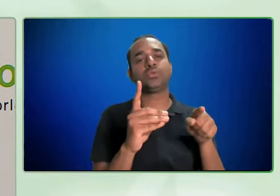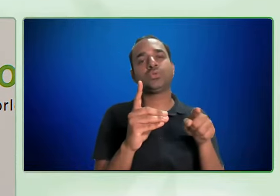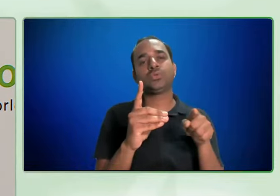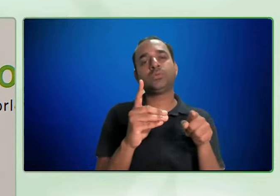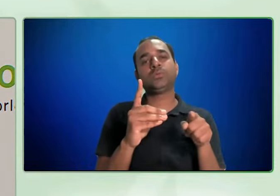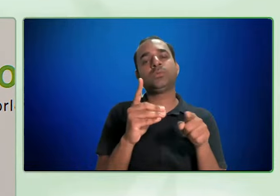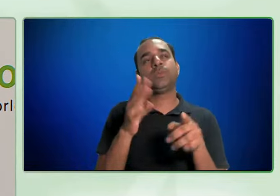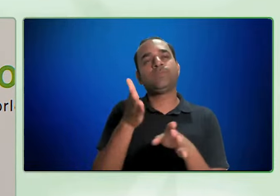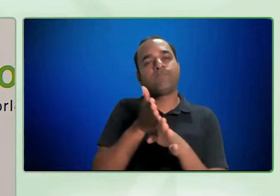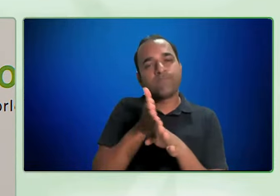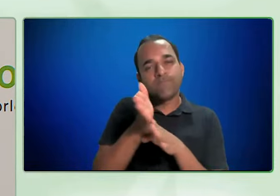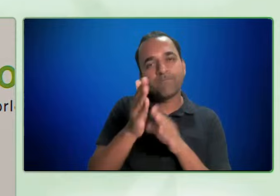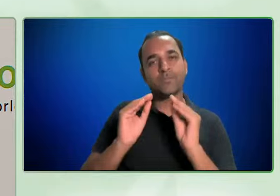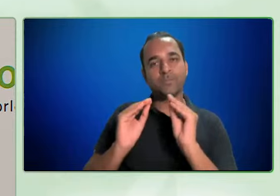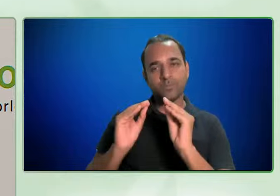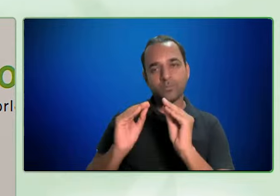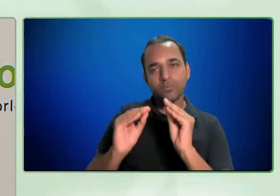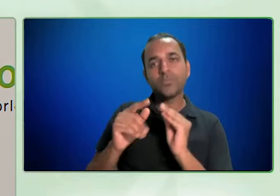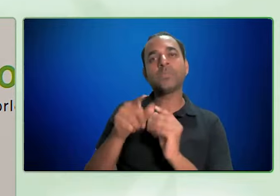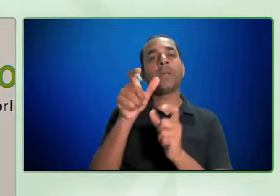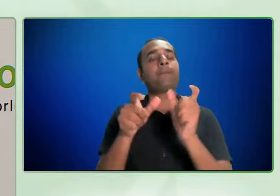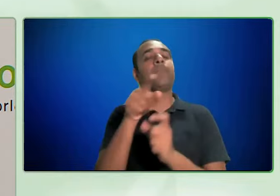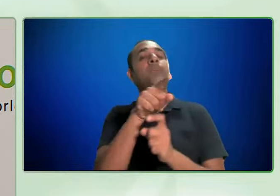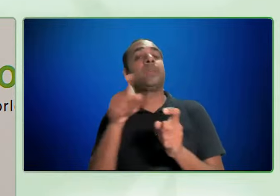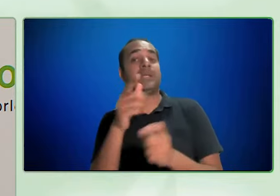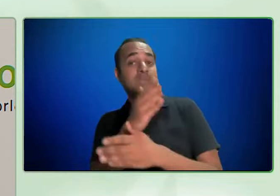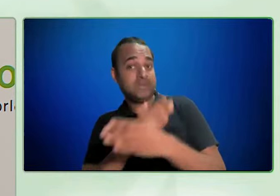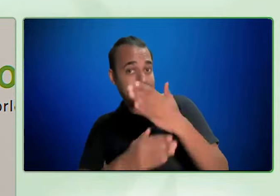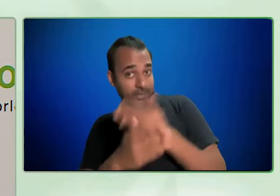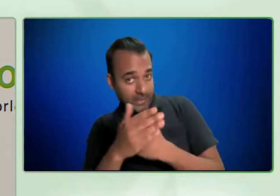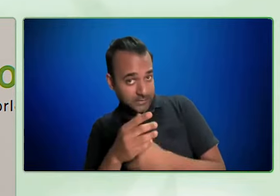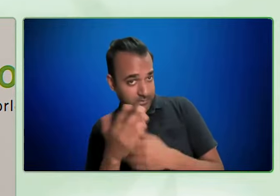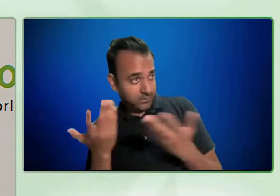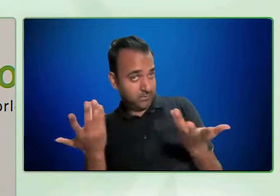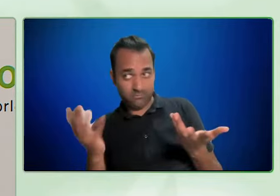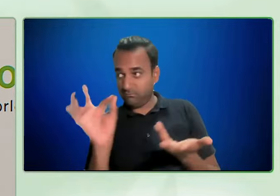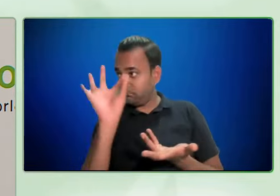to offer them career opportunities, and of course in the end not everybody can stay at